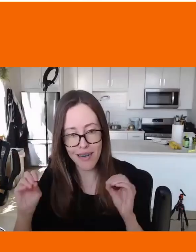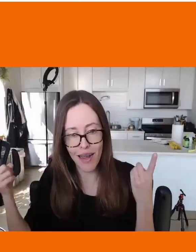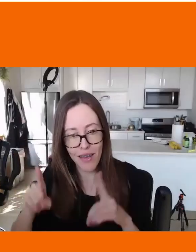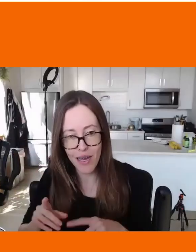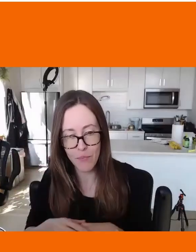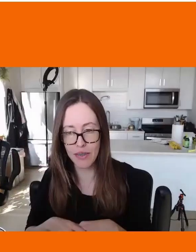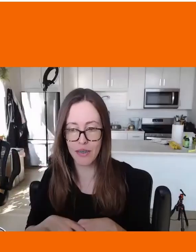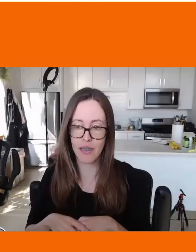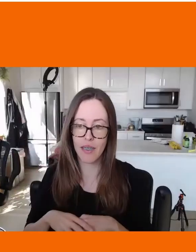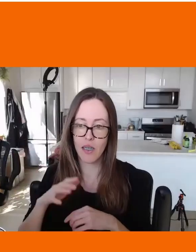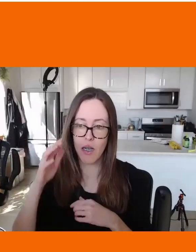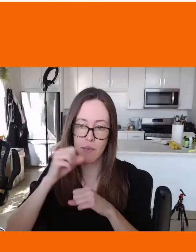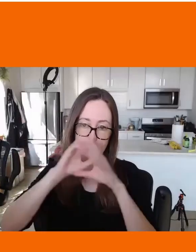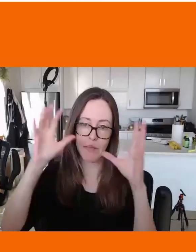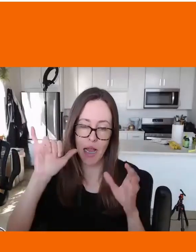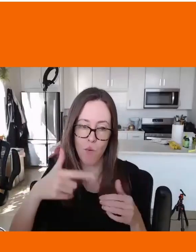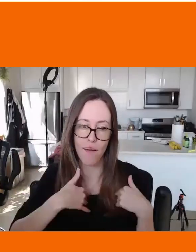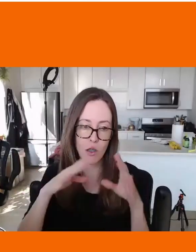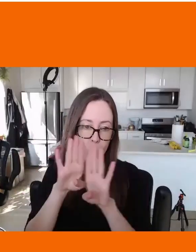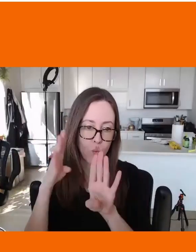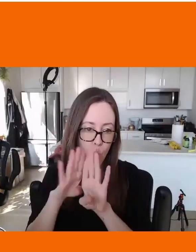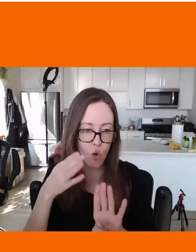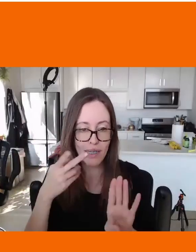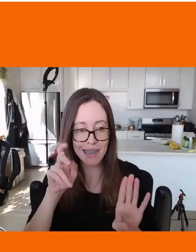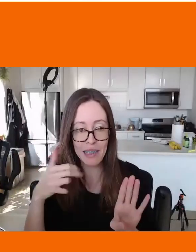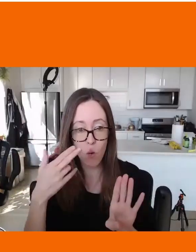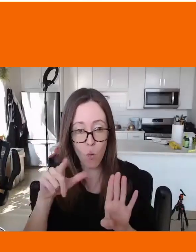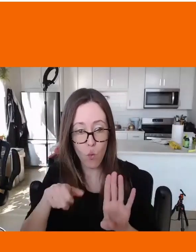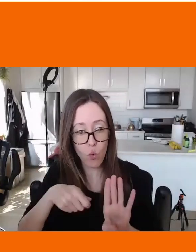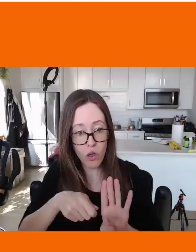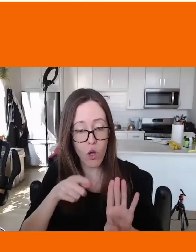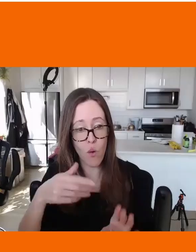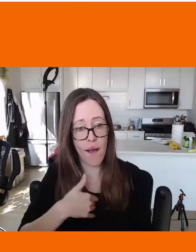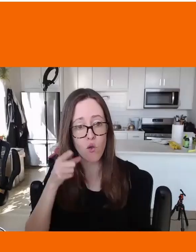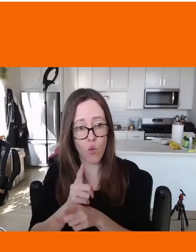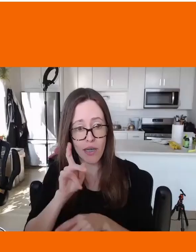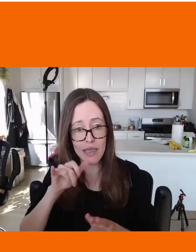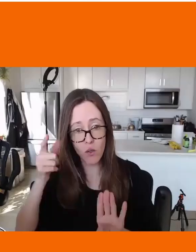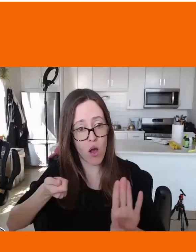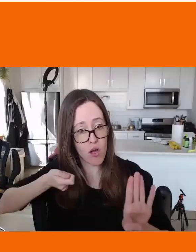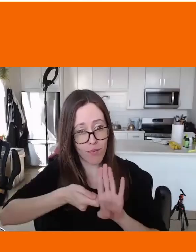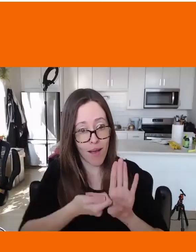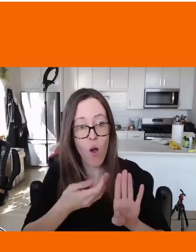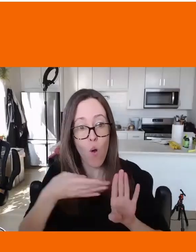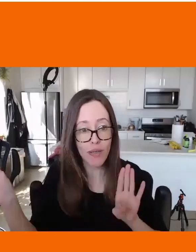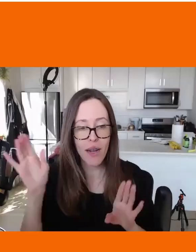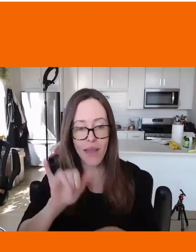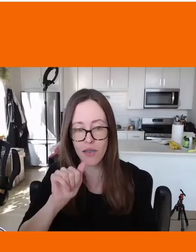to the same receptor, but it doesn't send a signal. Nothing happens. You can imagine a door with a keyhole. If you have the right key,